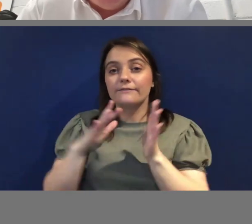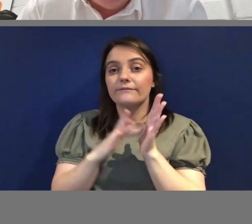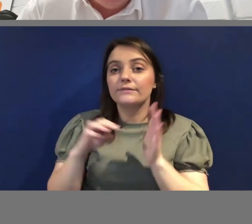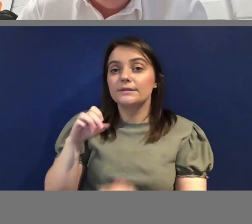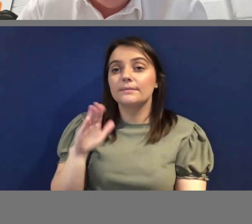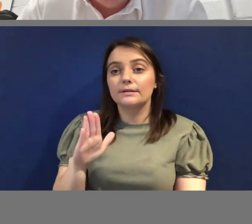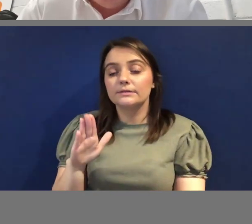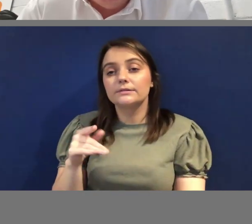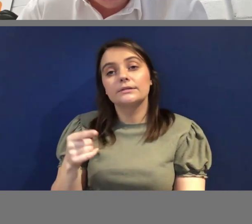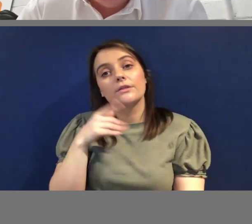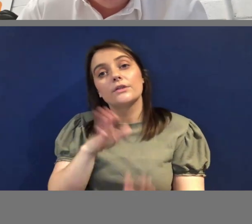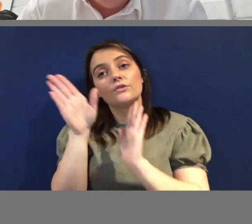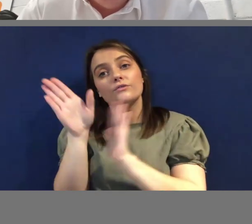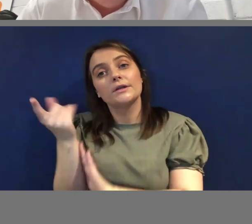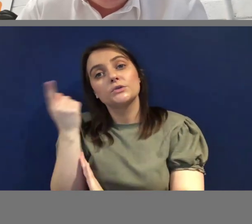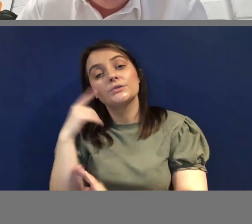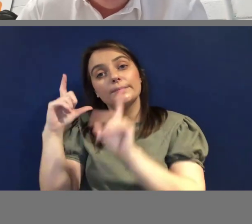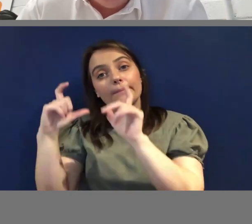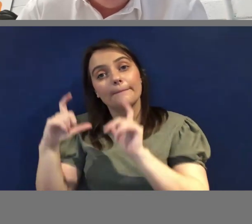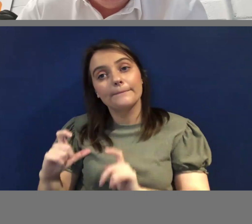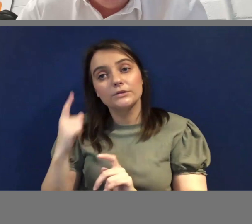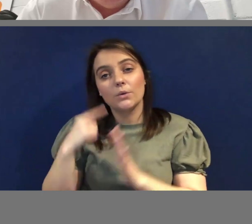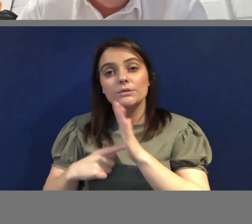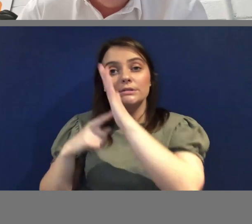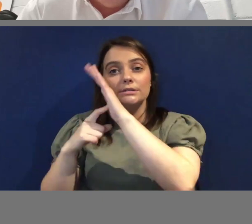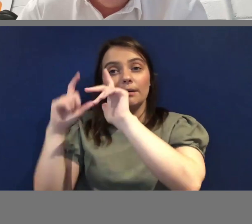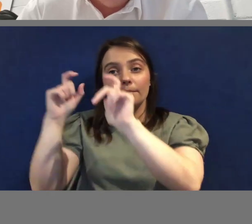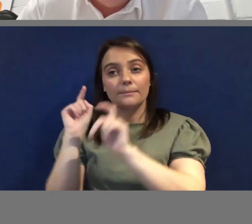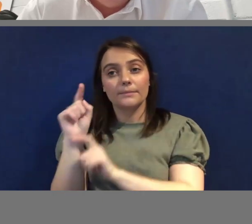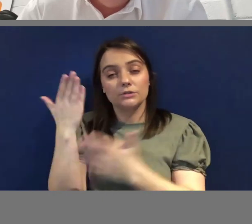right hand side you can see some images so the top image on the right again is a poor example